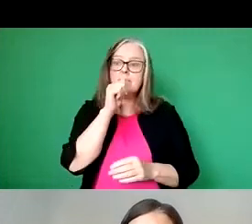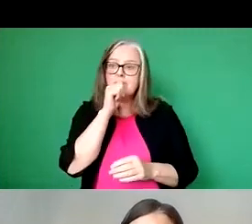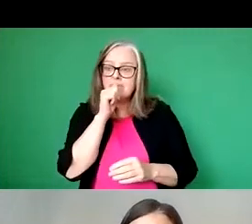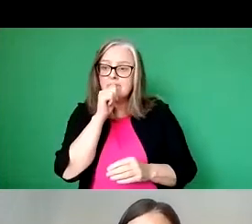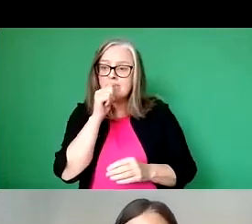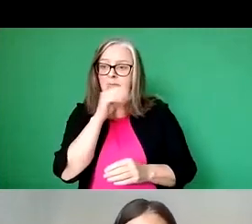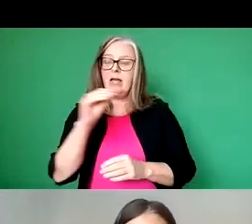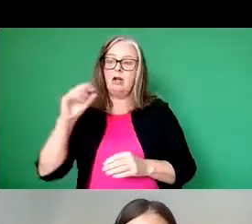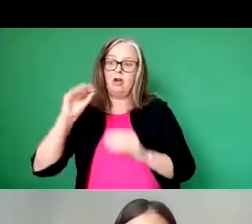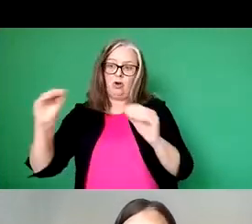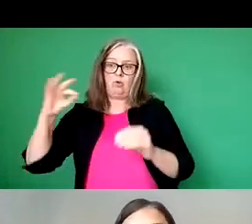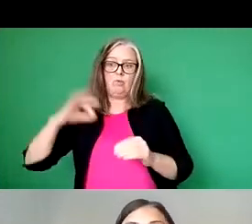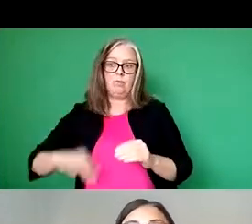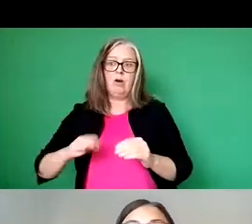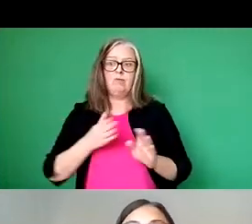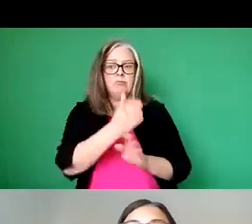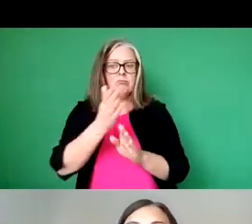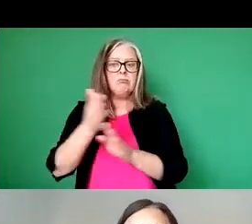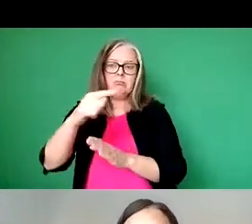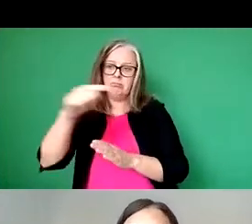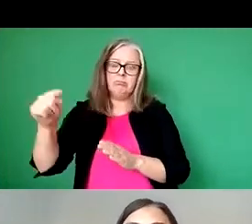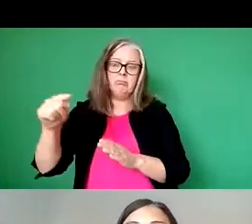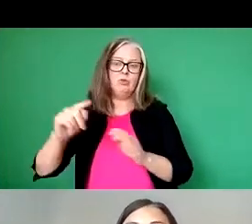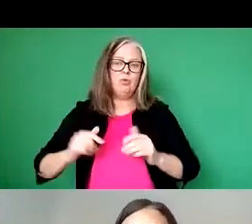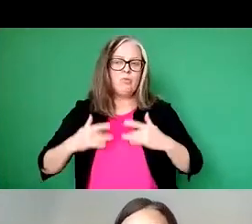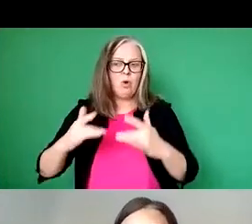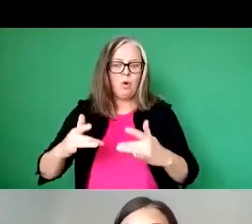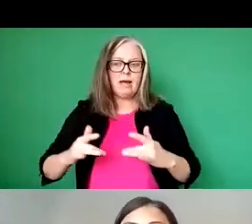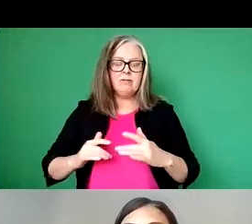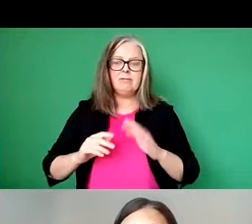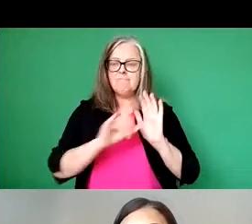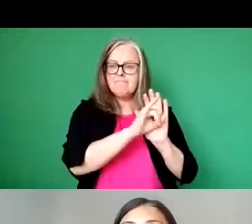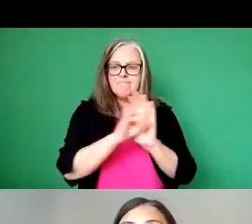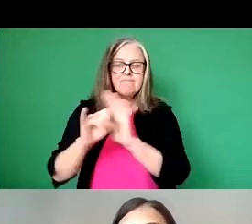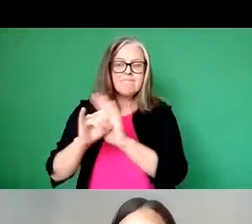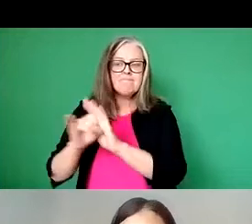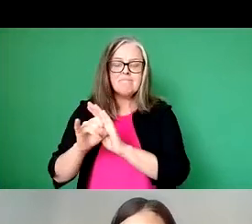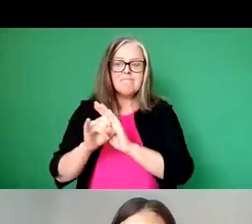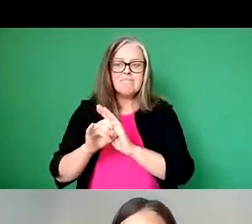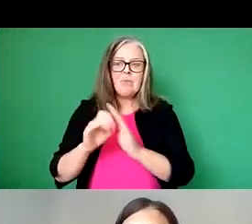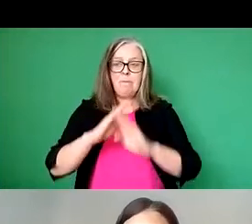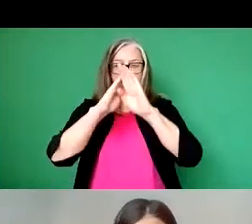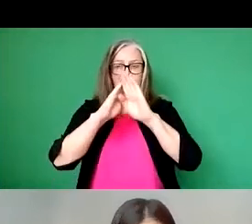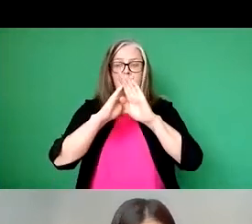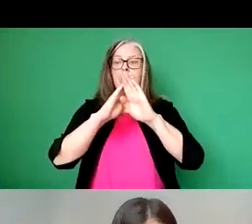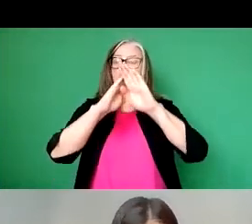non-profit sectors to really proactively identify prevent and remove barriers to participation